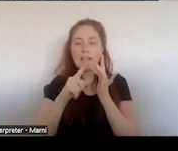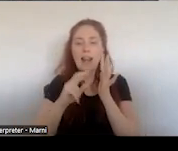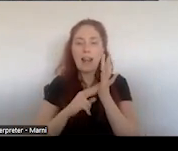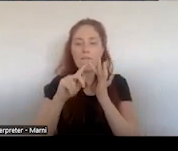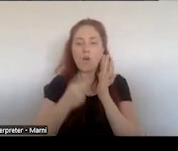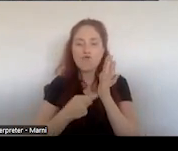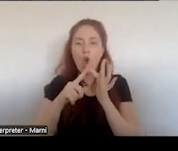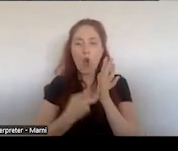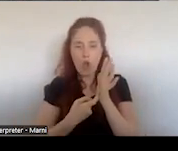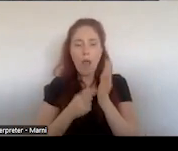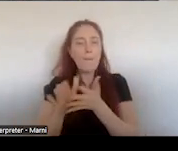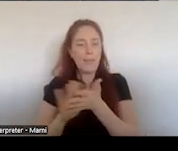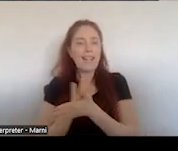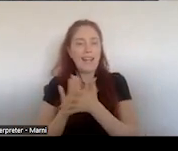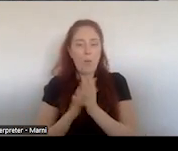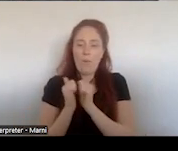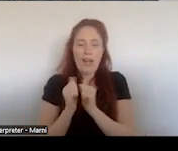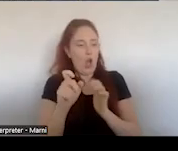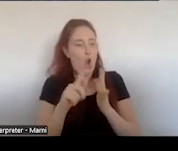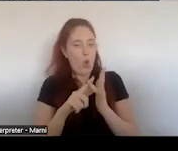it's really important that not only are we delivering things,